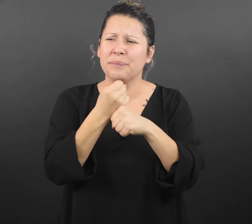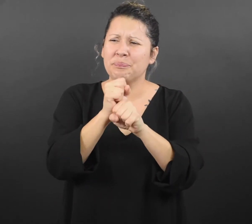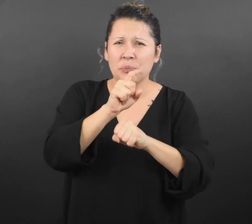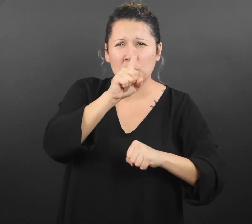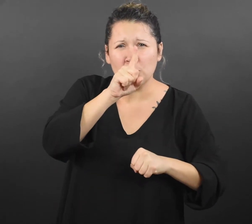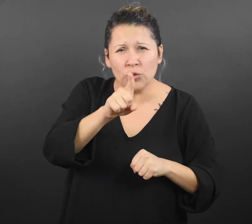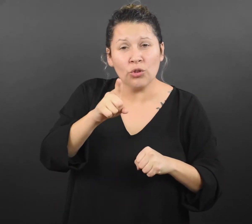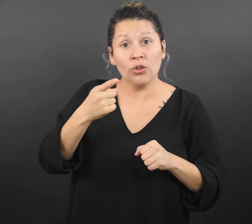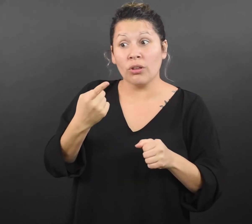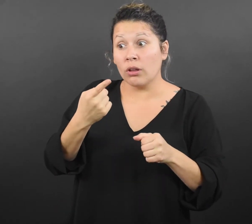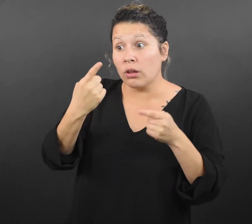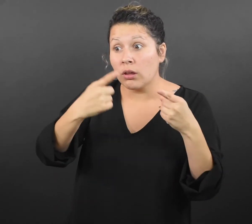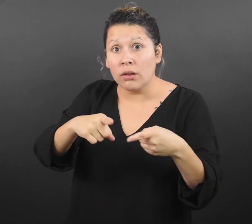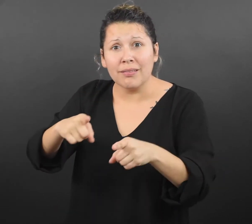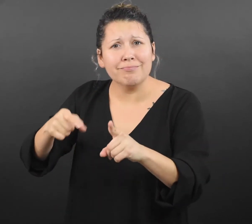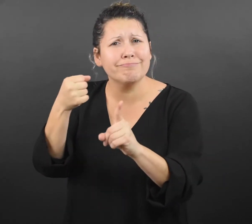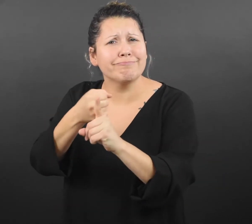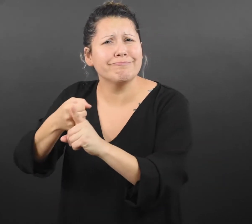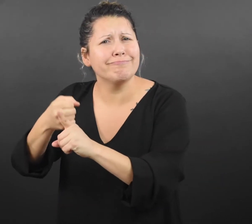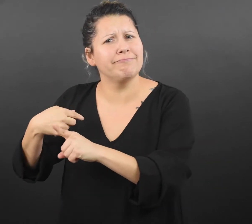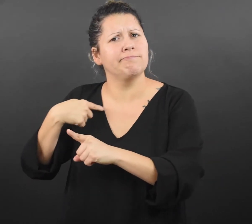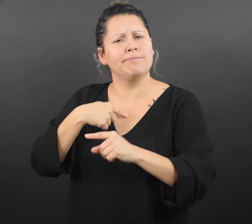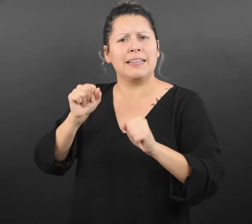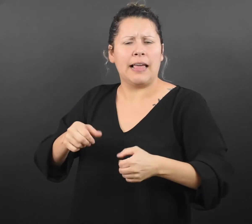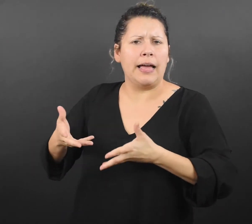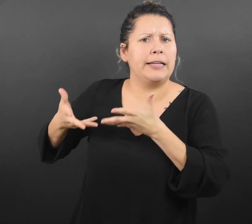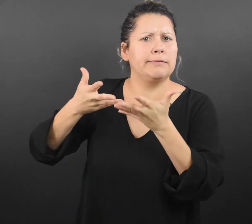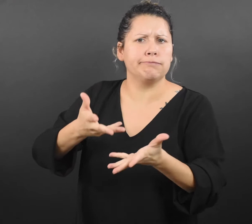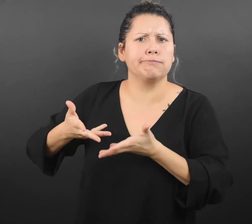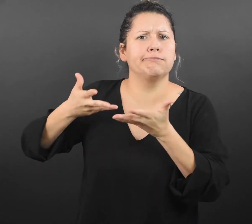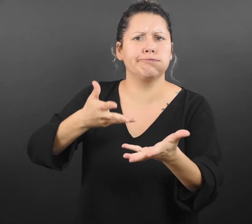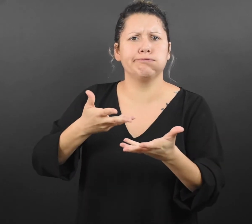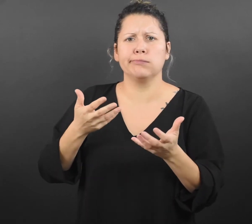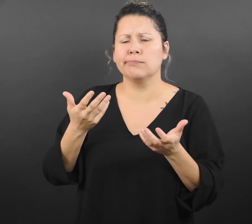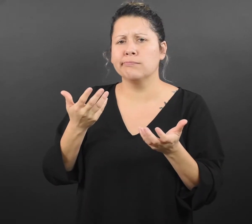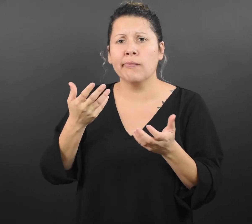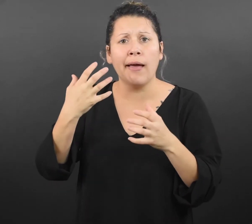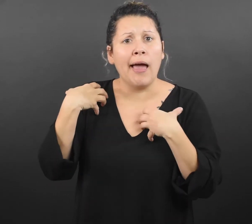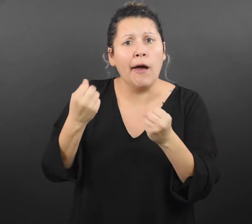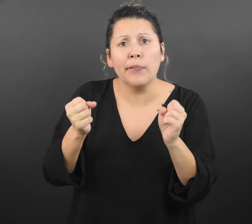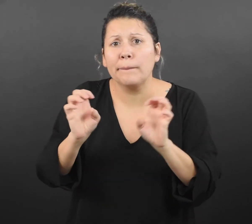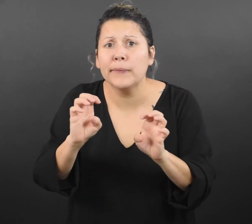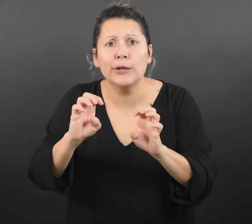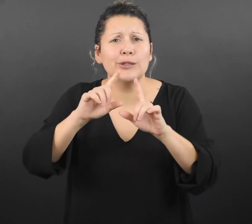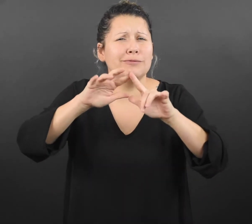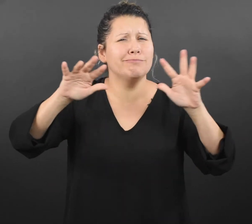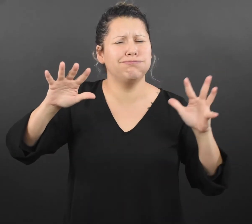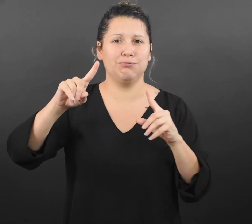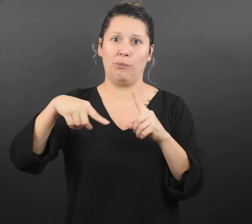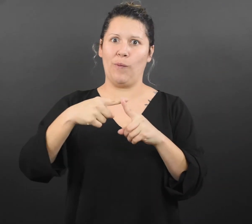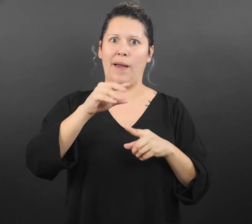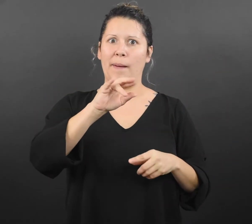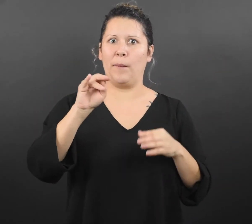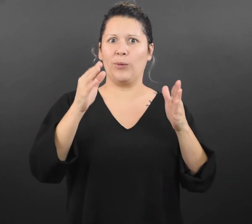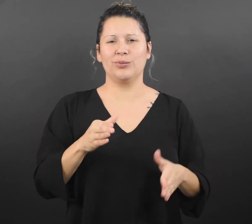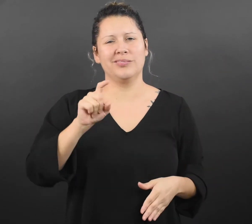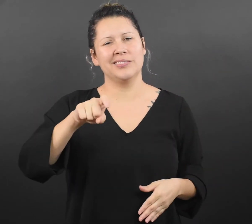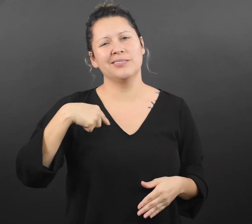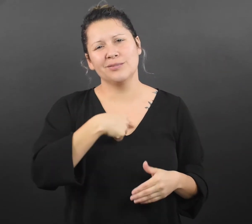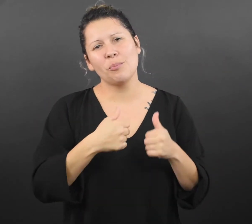ensuring we can continue to respond to trauma and health emergencies when Minnesotans need us most.”